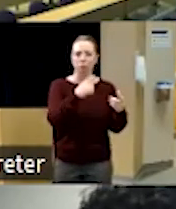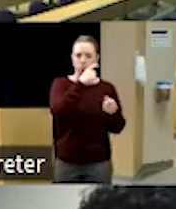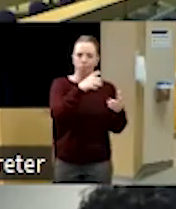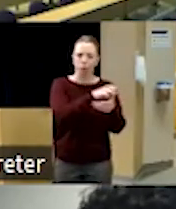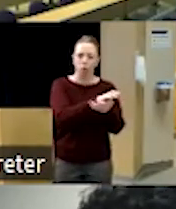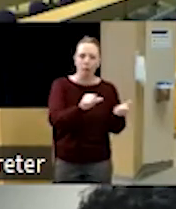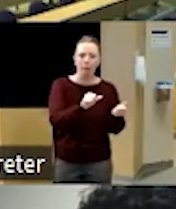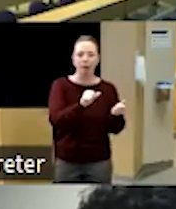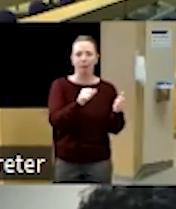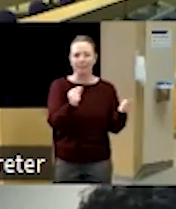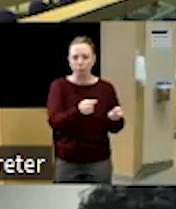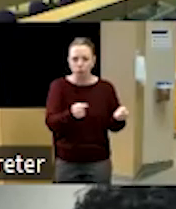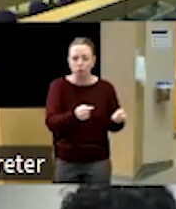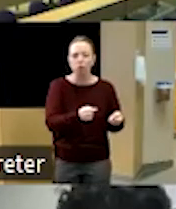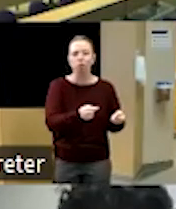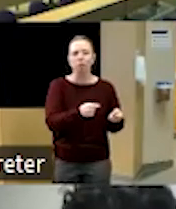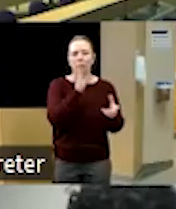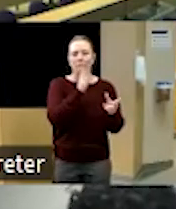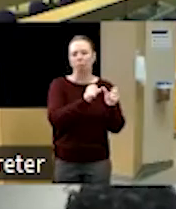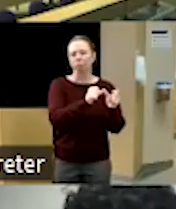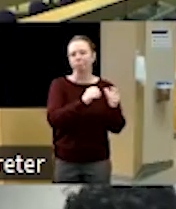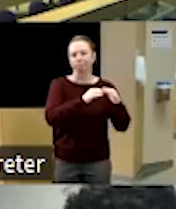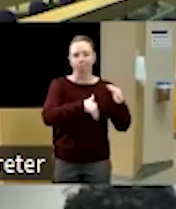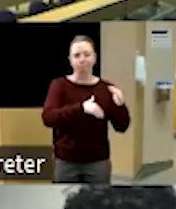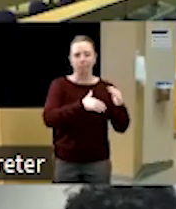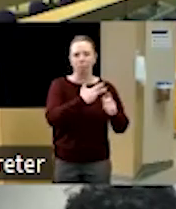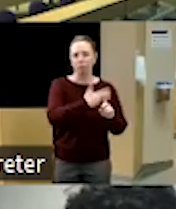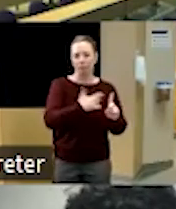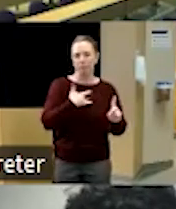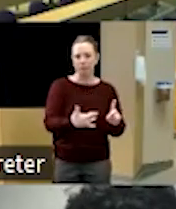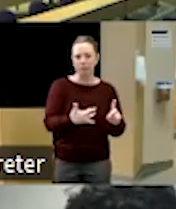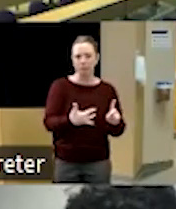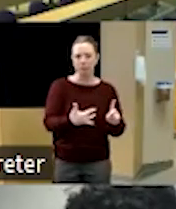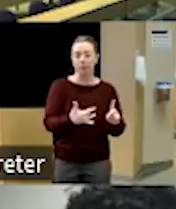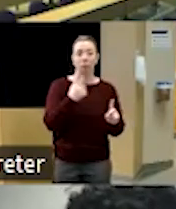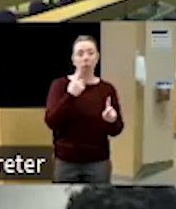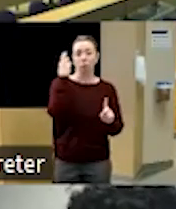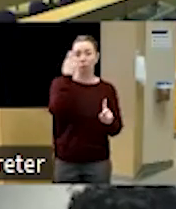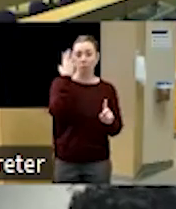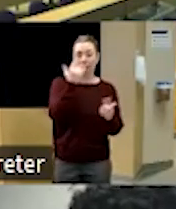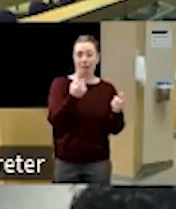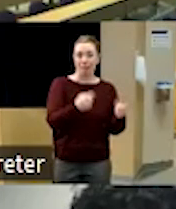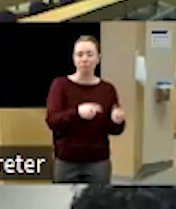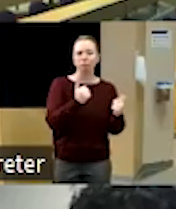than three months it's usually protective for a tissue or life or tissue preserving function